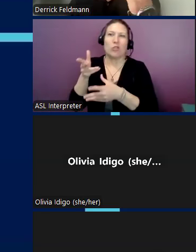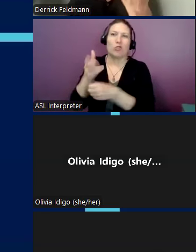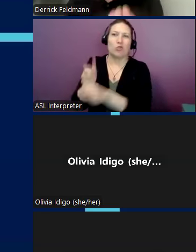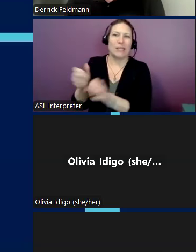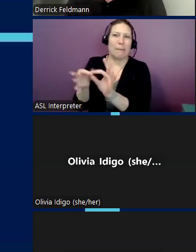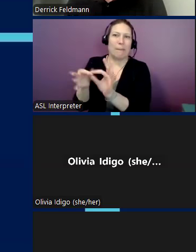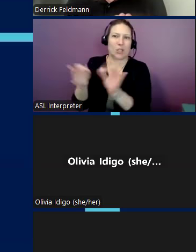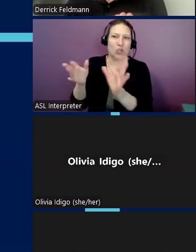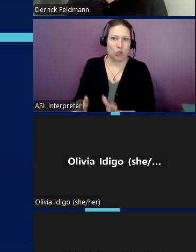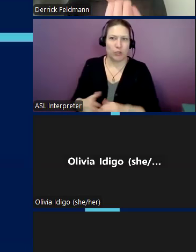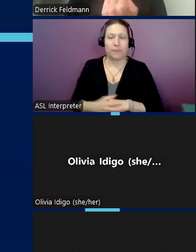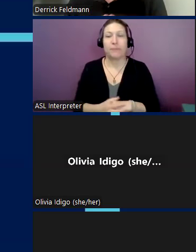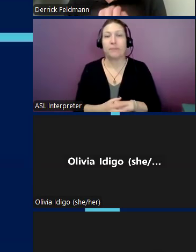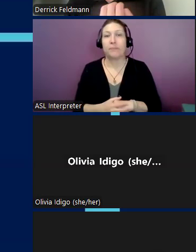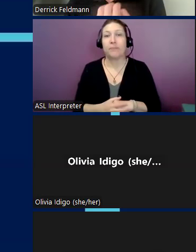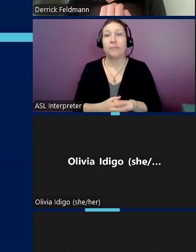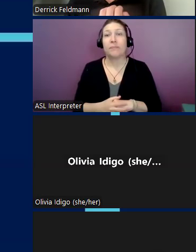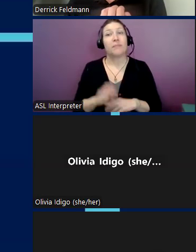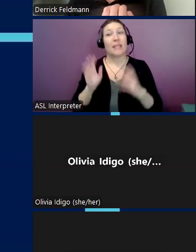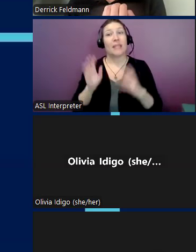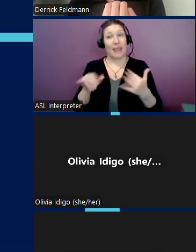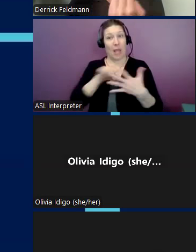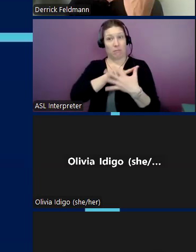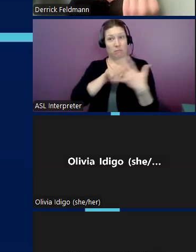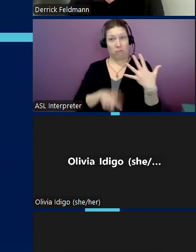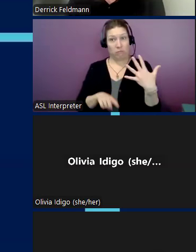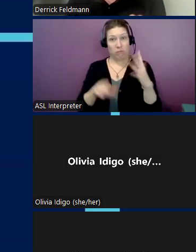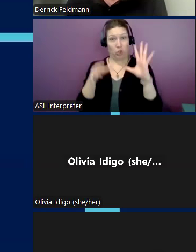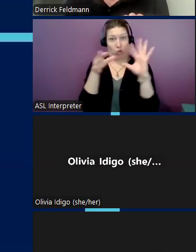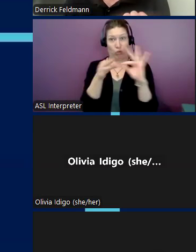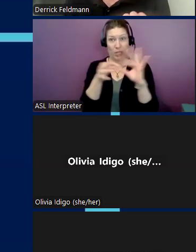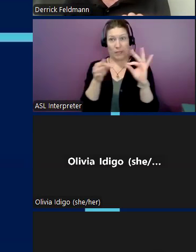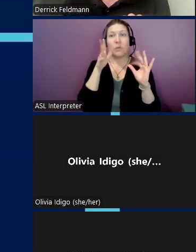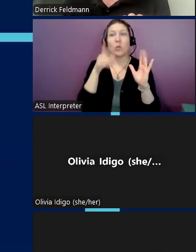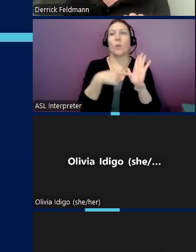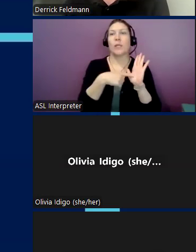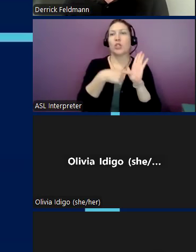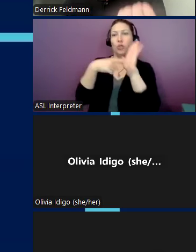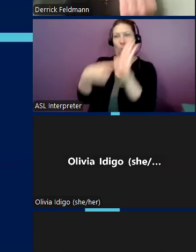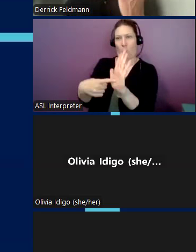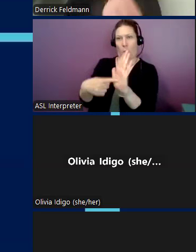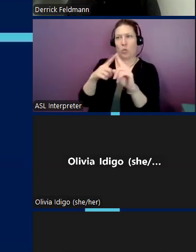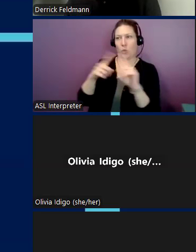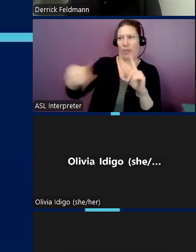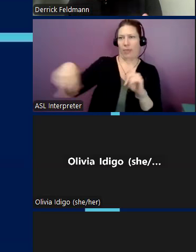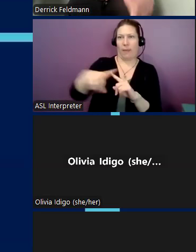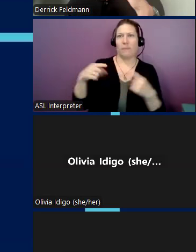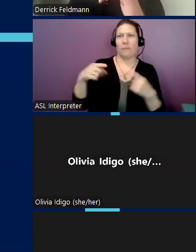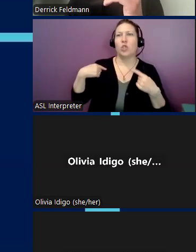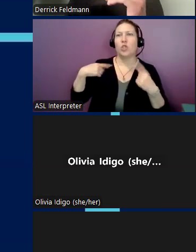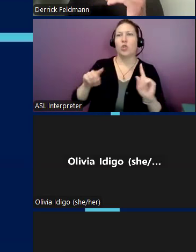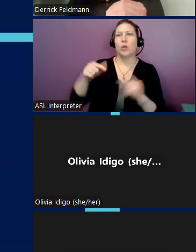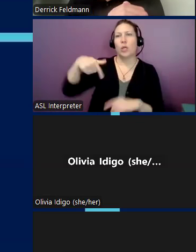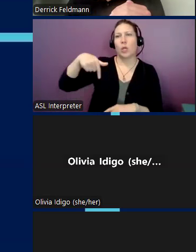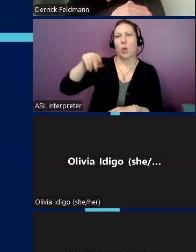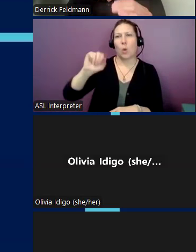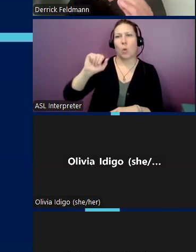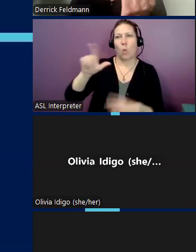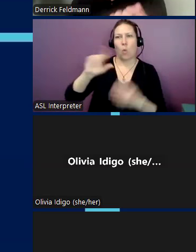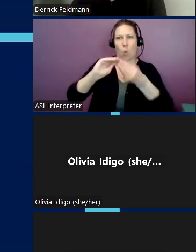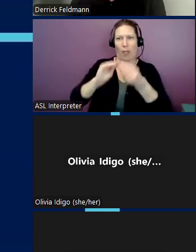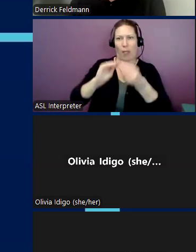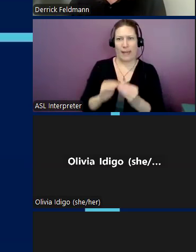We then put that first round in front of our trusted messengers in a qualitative phase. And during the qualitative phase, we got feedback.